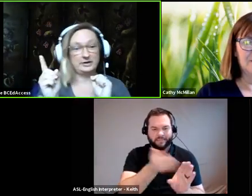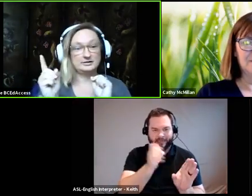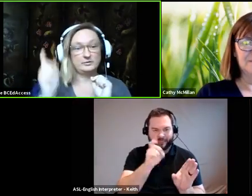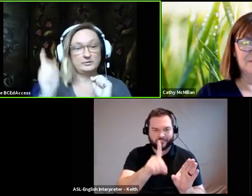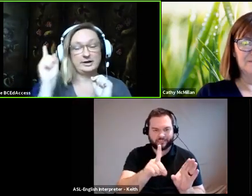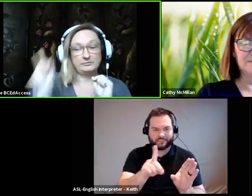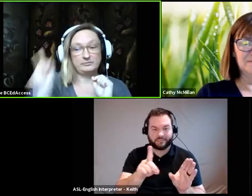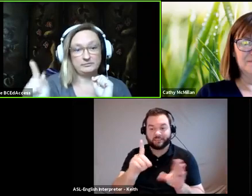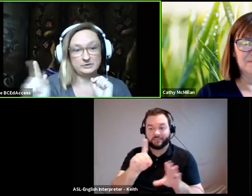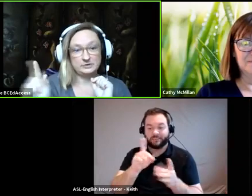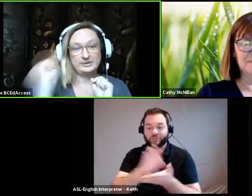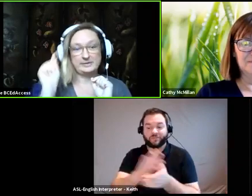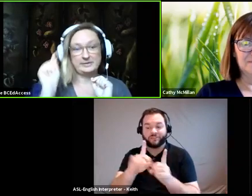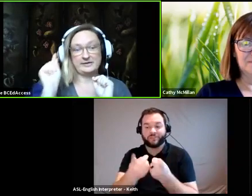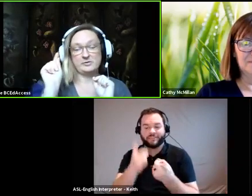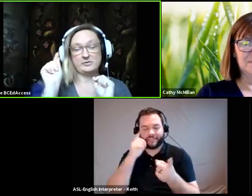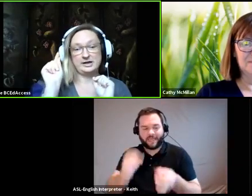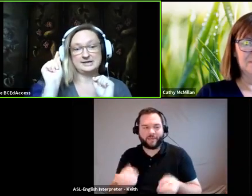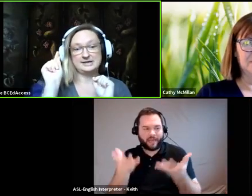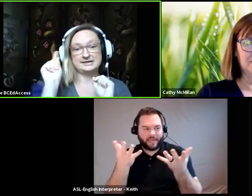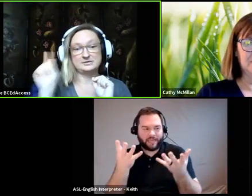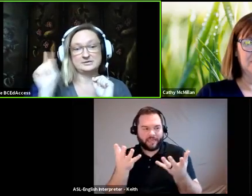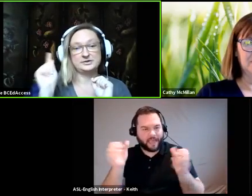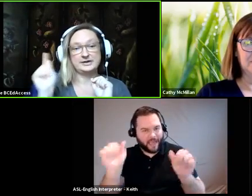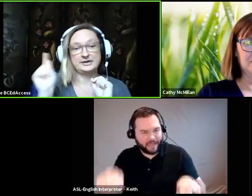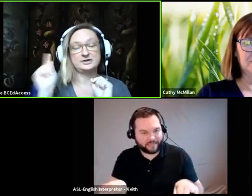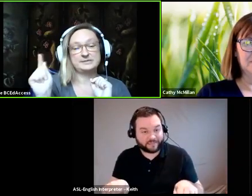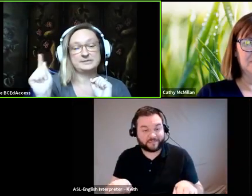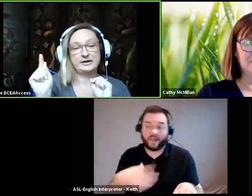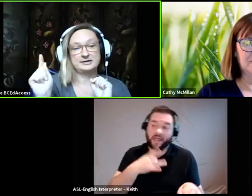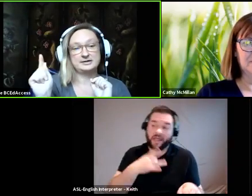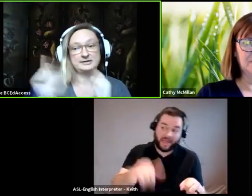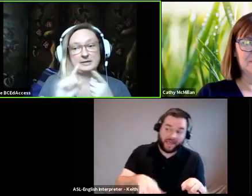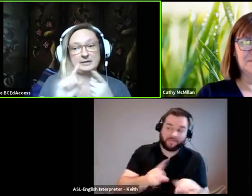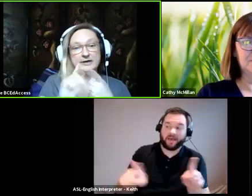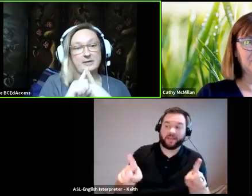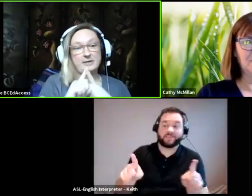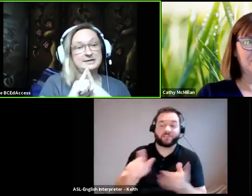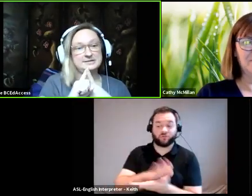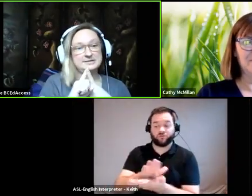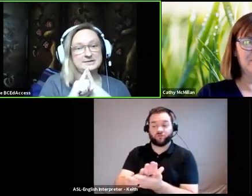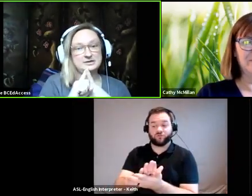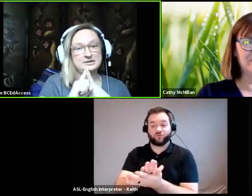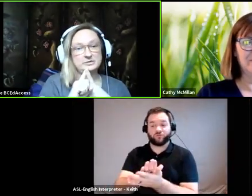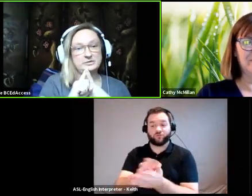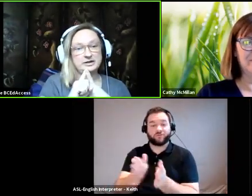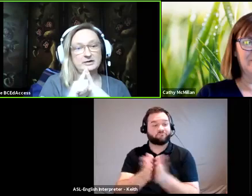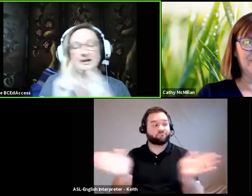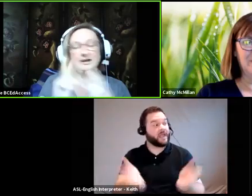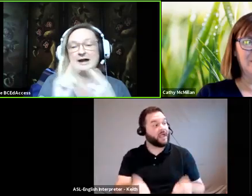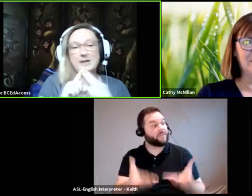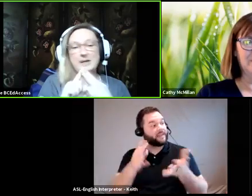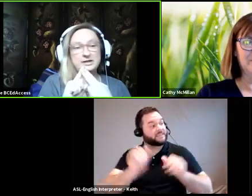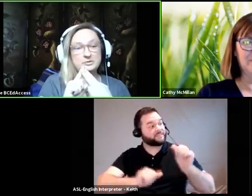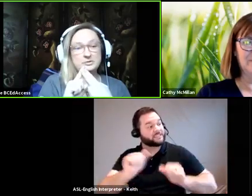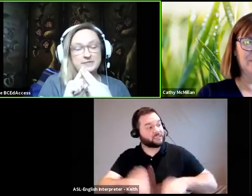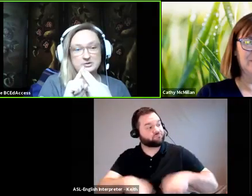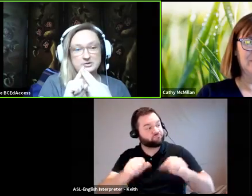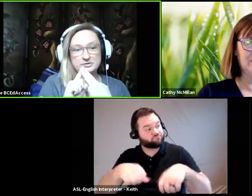a year. Now, I liked a year. Now, I like that point. ted number of seconds and schools have to choose who gets assessed in a year. Now, I like that point, what I don't like about that point is that schools are not transparent.